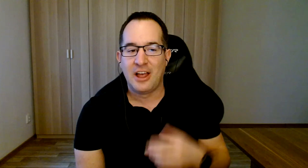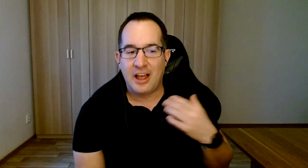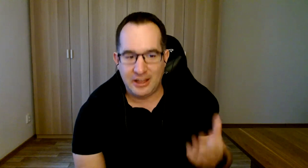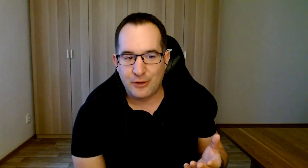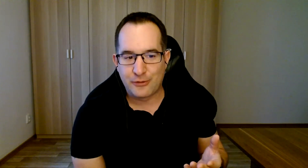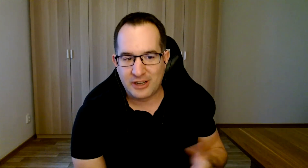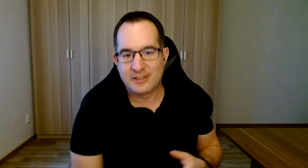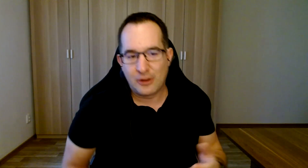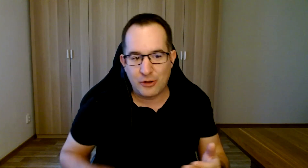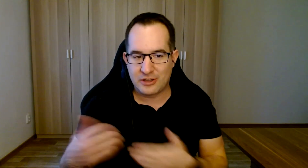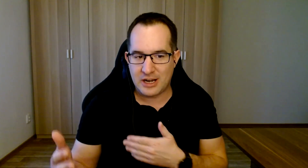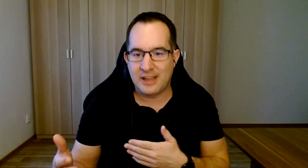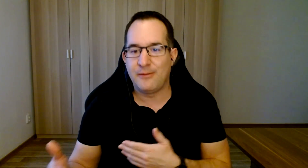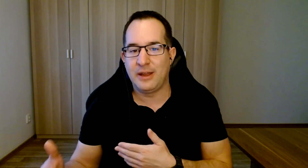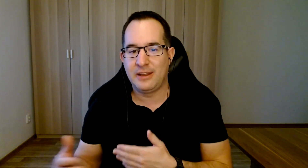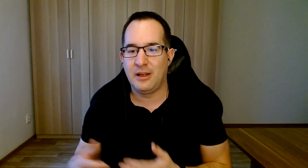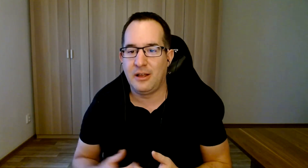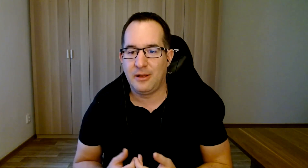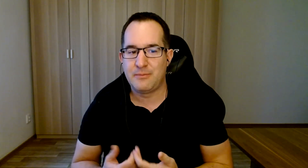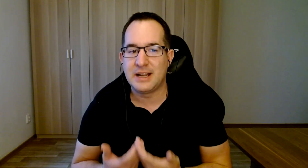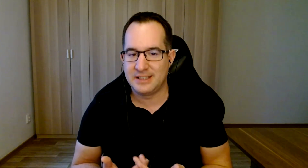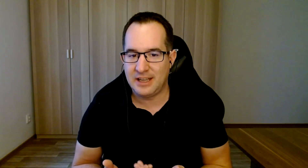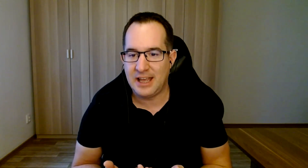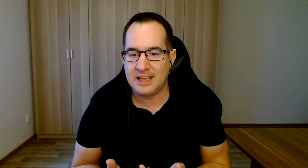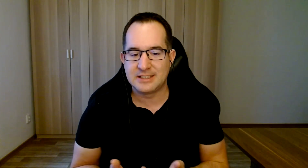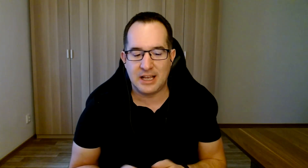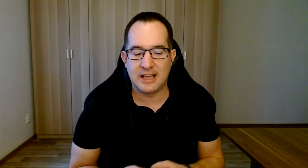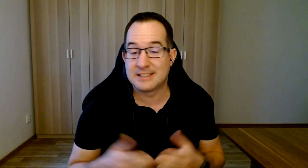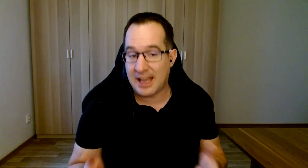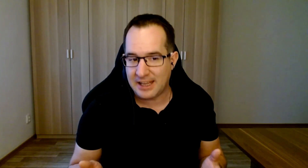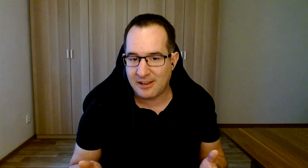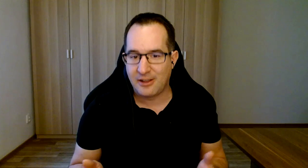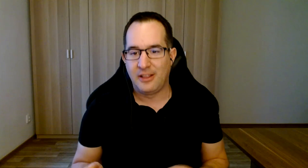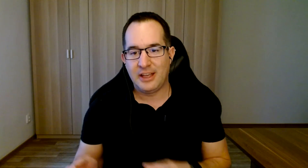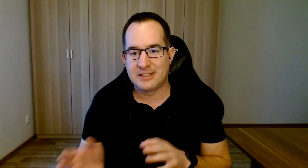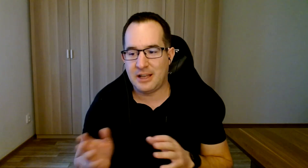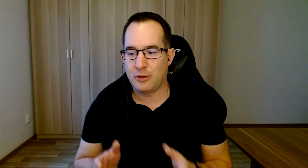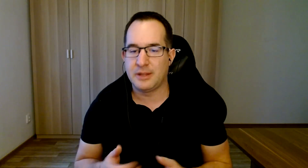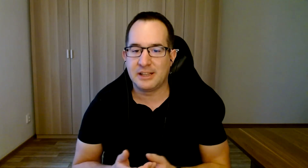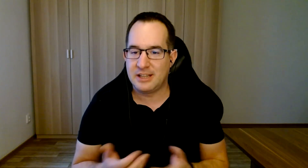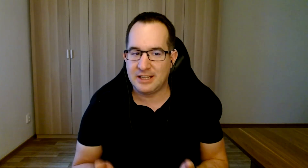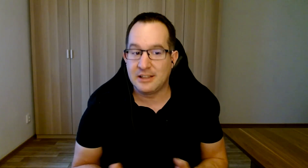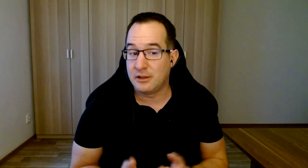And of course, contrary when the person is signing — it's automatically translated